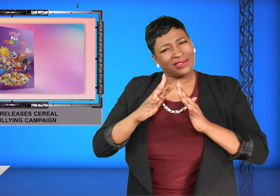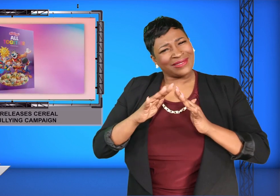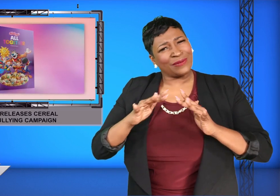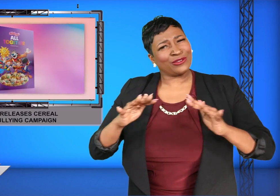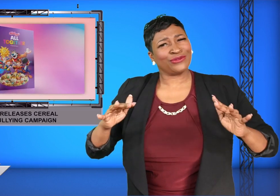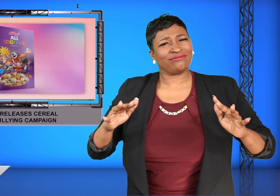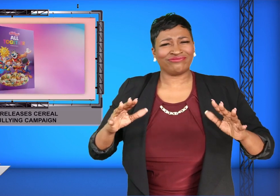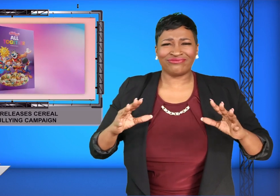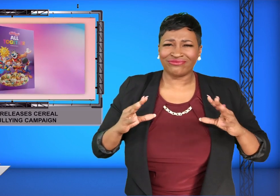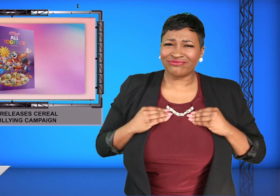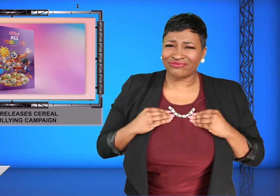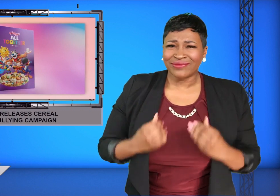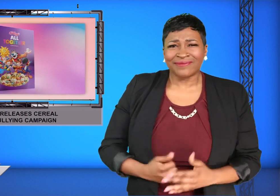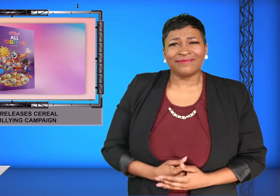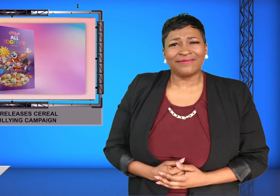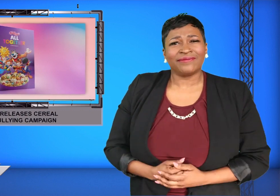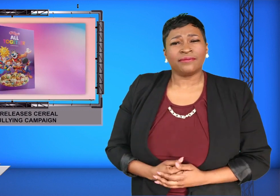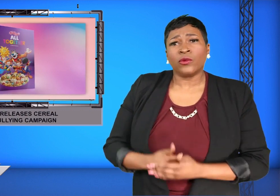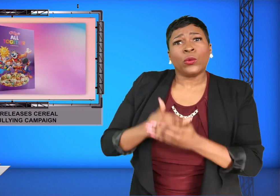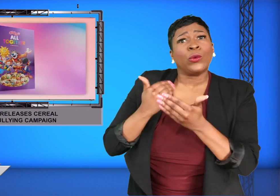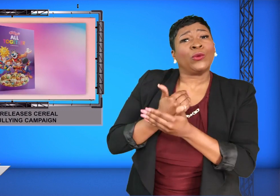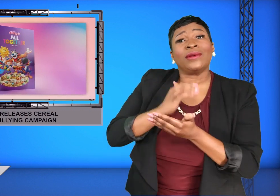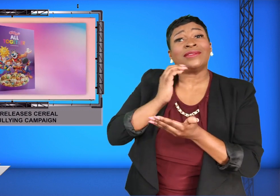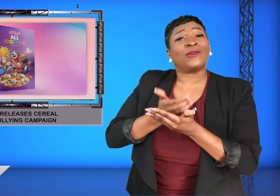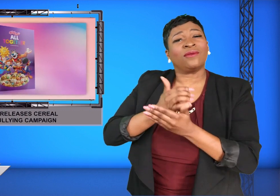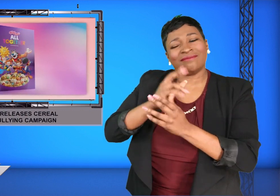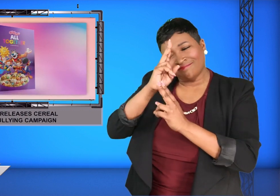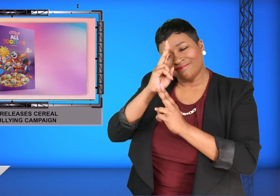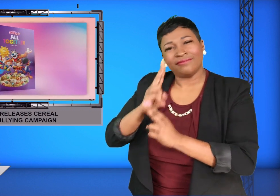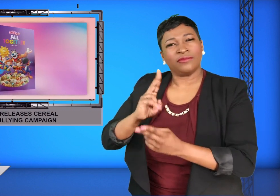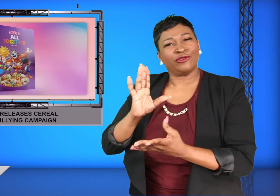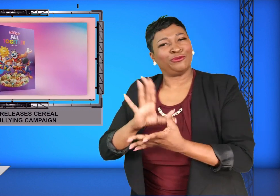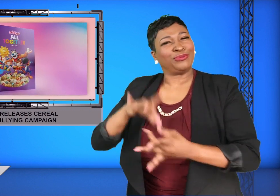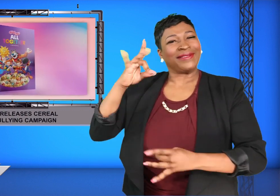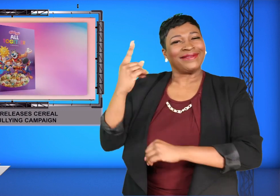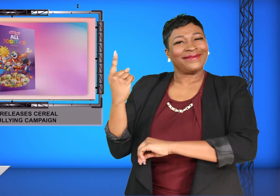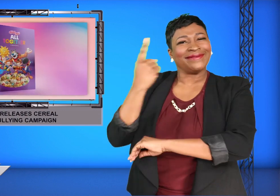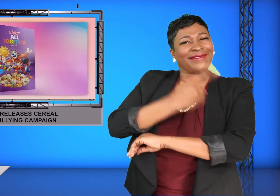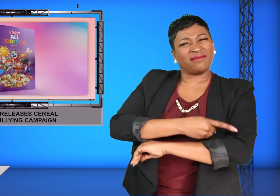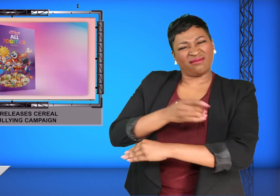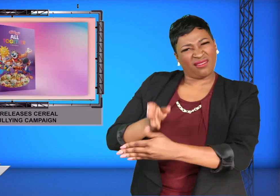The new cereal is in honor of Spirit Day, the anti-bullying campaign where people wear